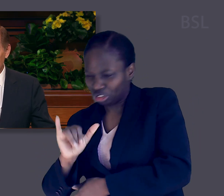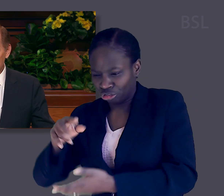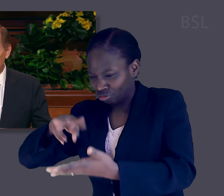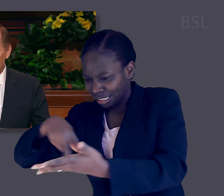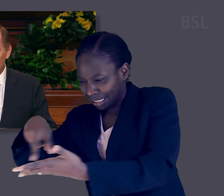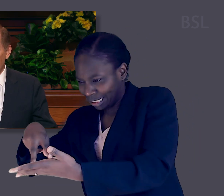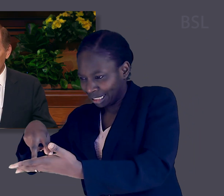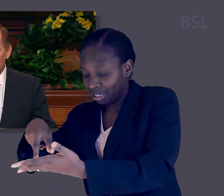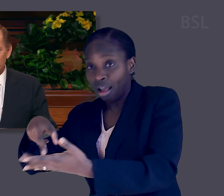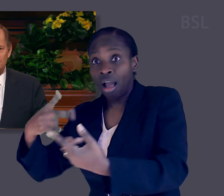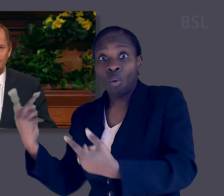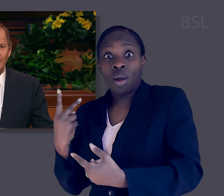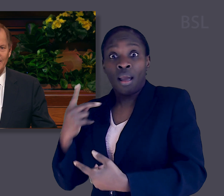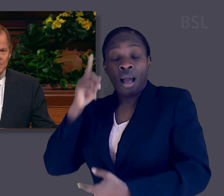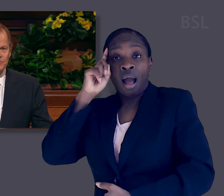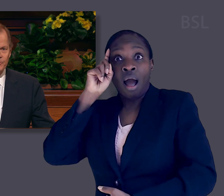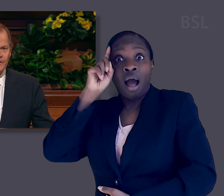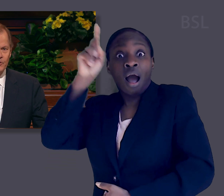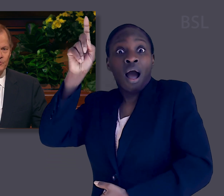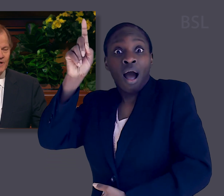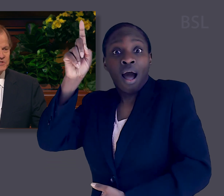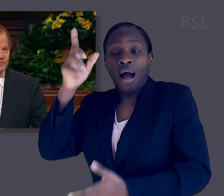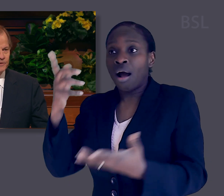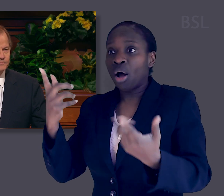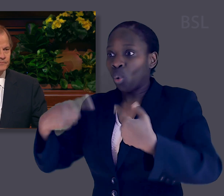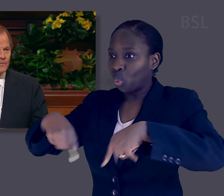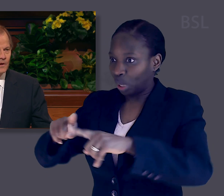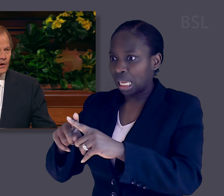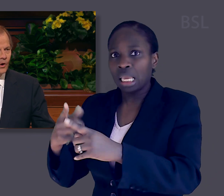In addition to the important verses about Easter in the New Testament,